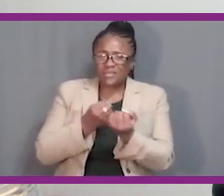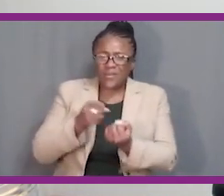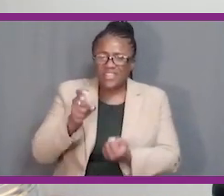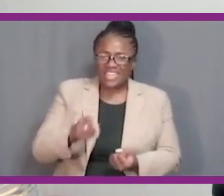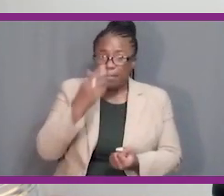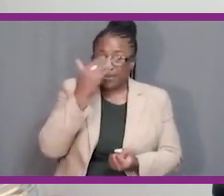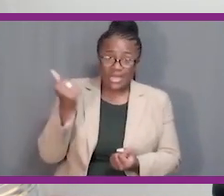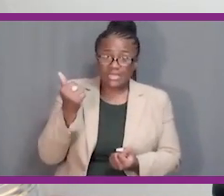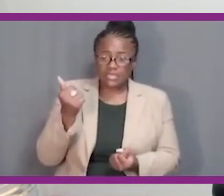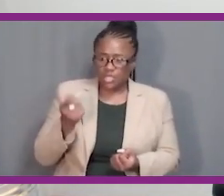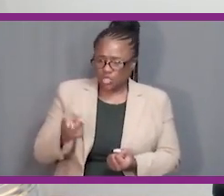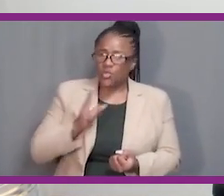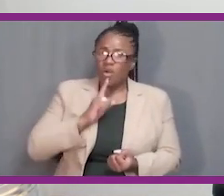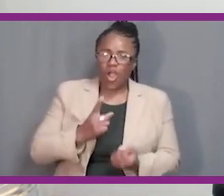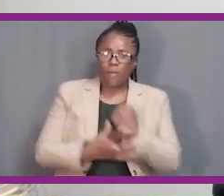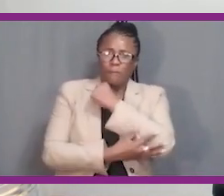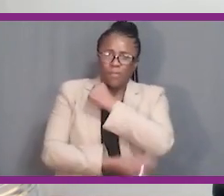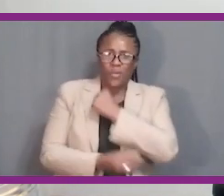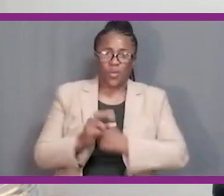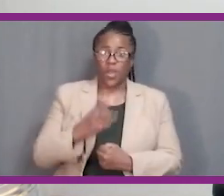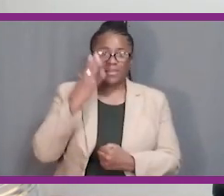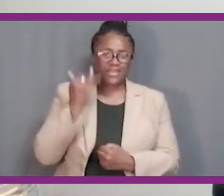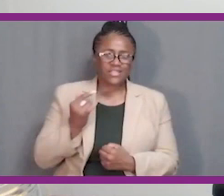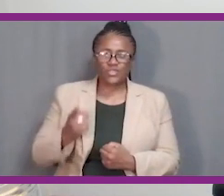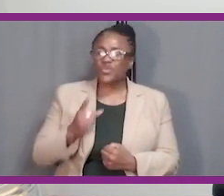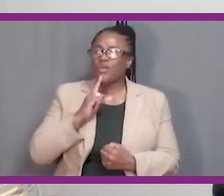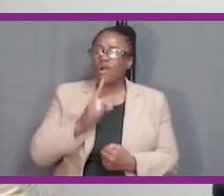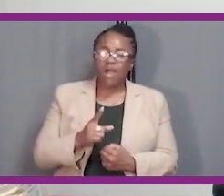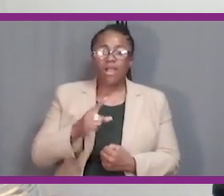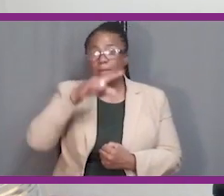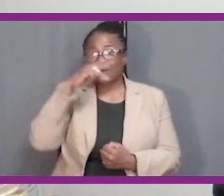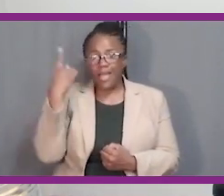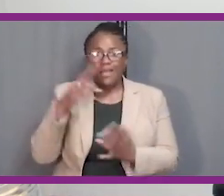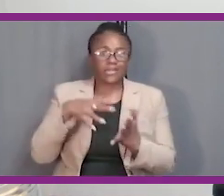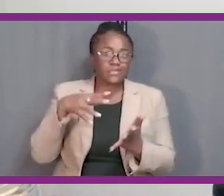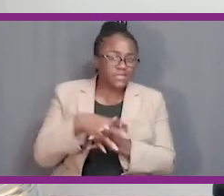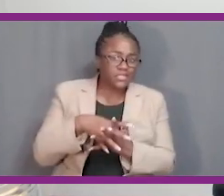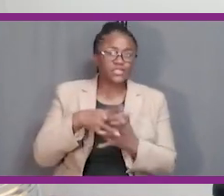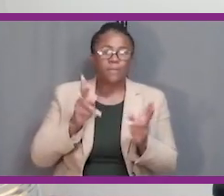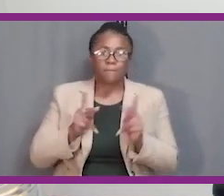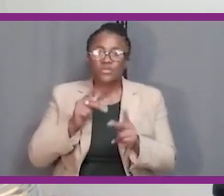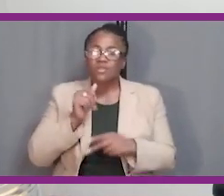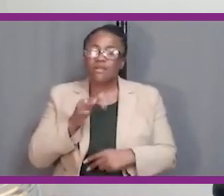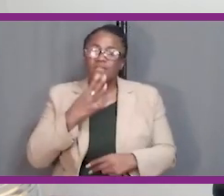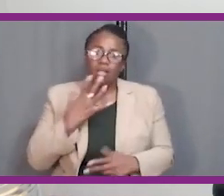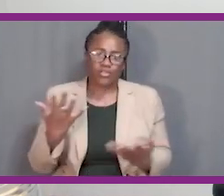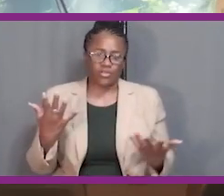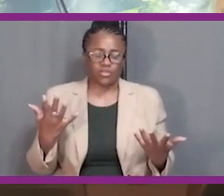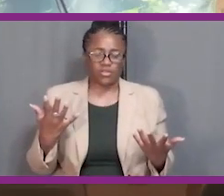Indigenous or a person of color, for example? And so we have to look at these problems in a much more holistic way. Susan Sygall: